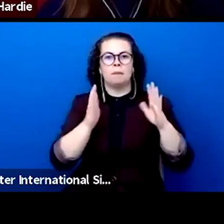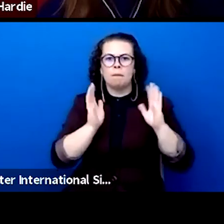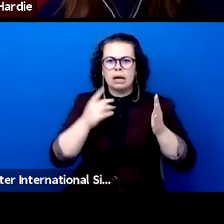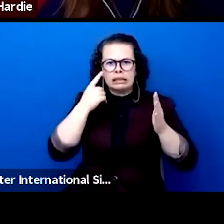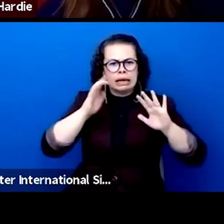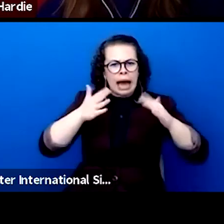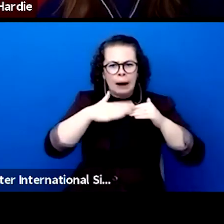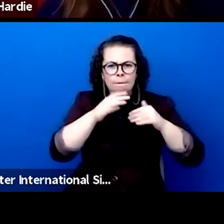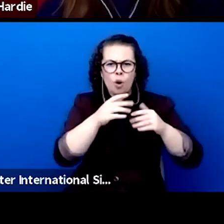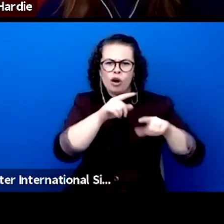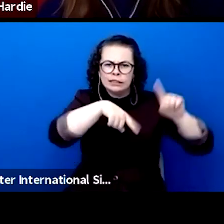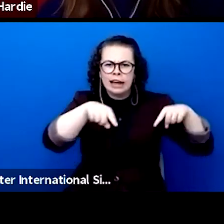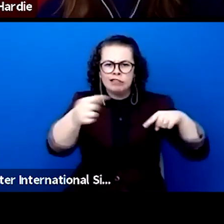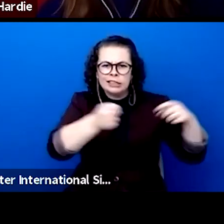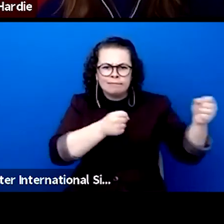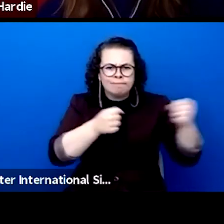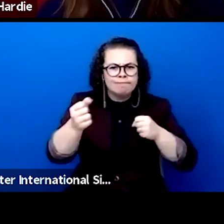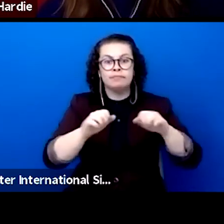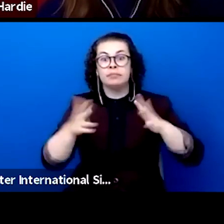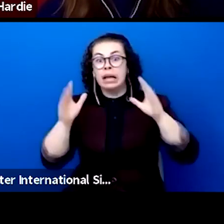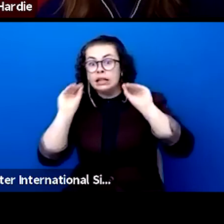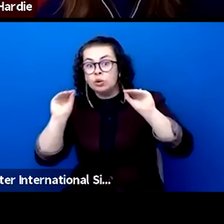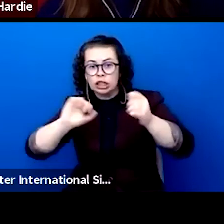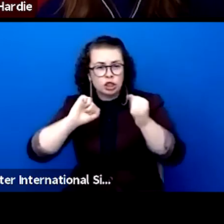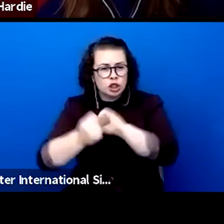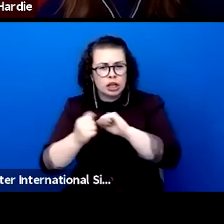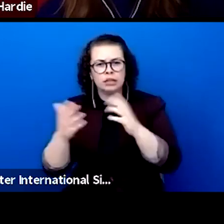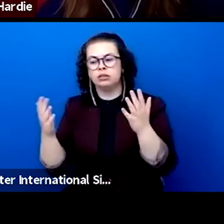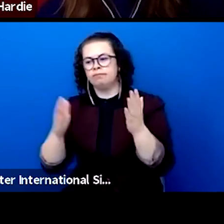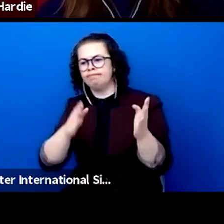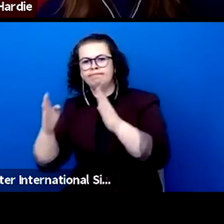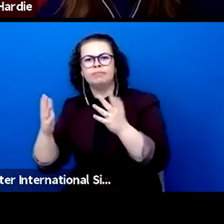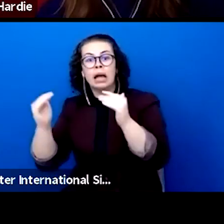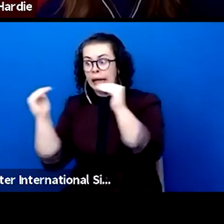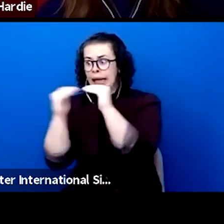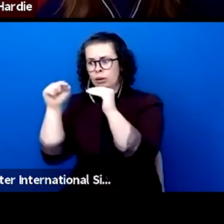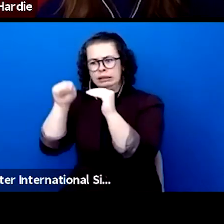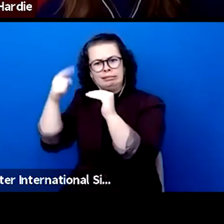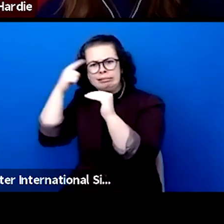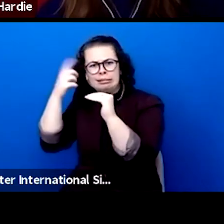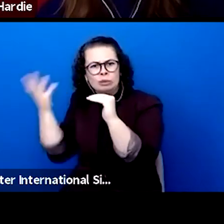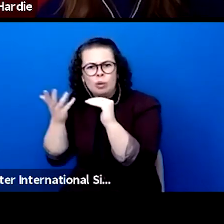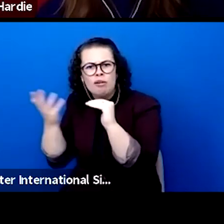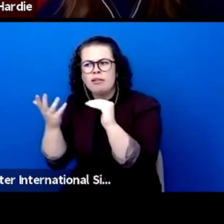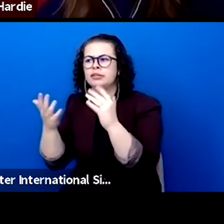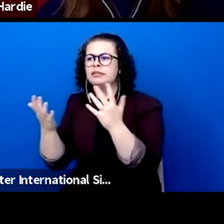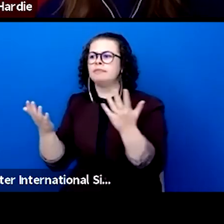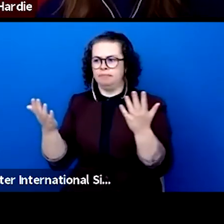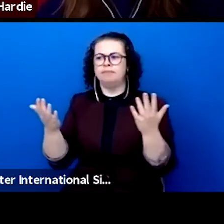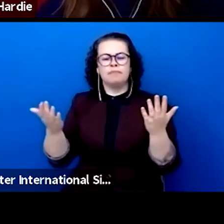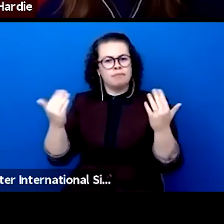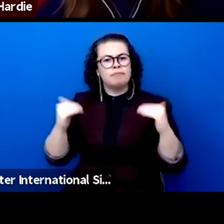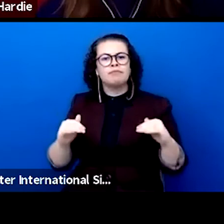of changing the education. What is quality, the question of who is judging about quality in which